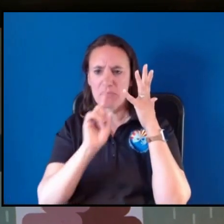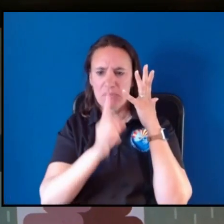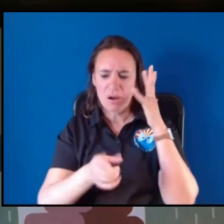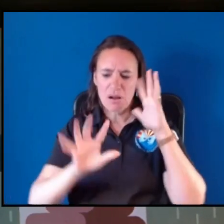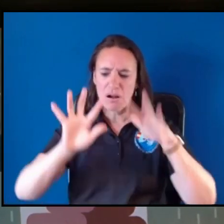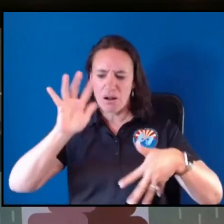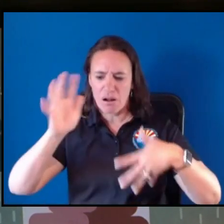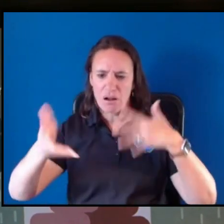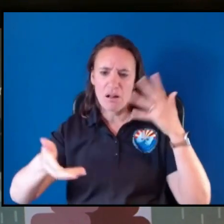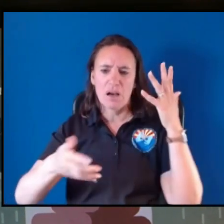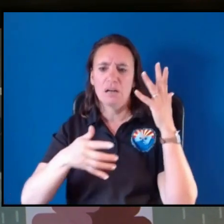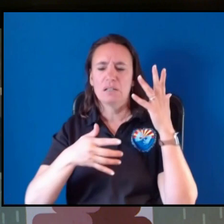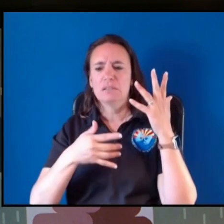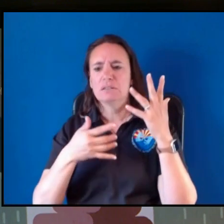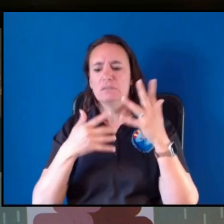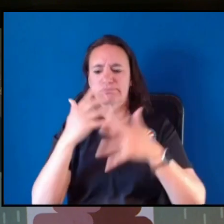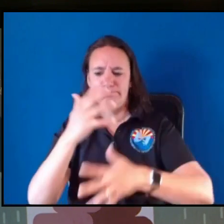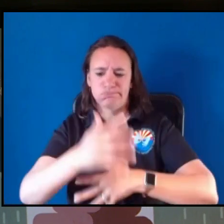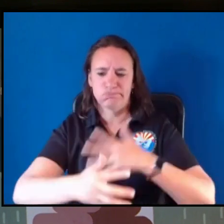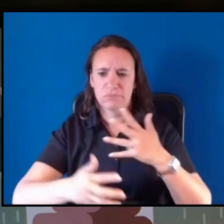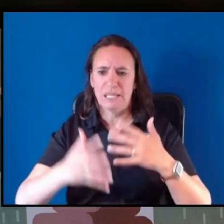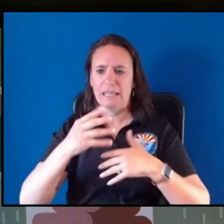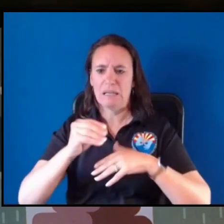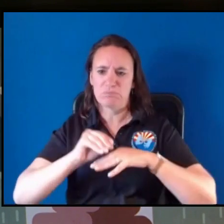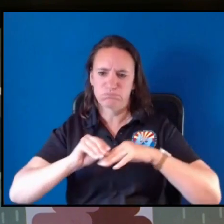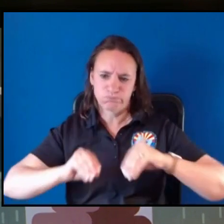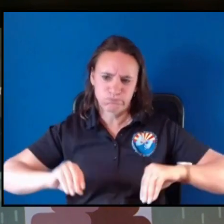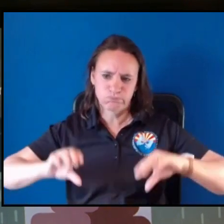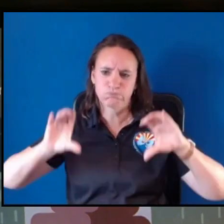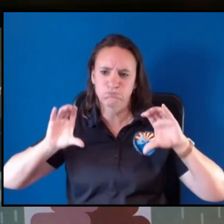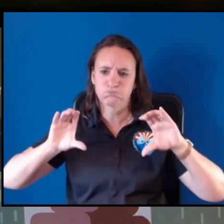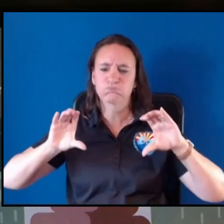create a a thick layer of what we call duff. Basically, it